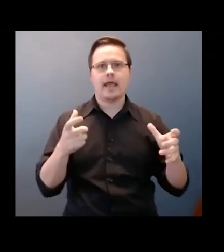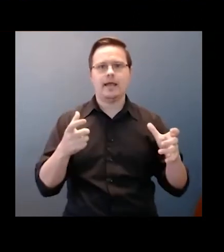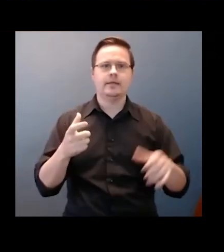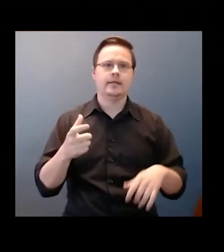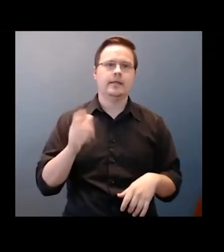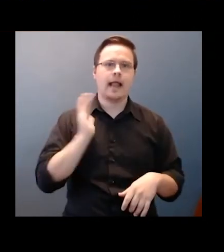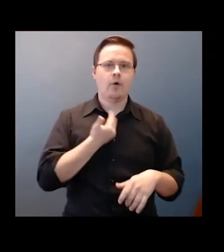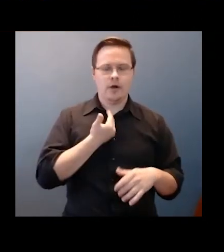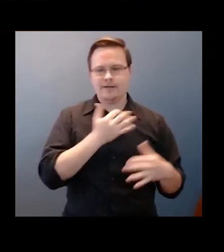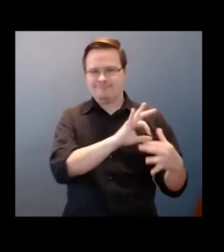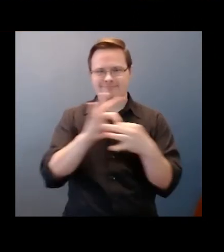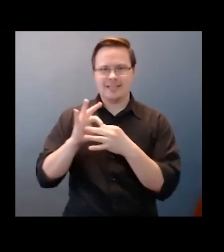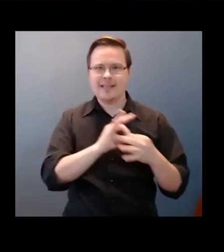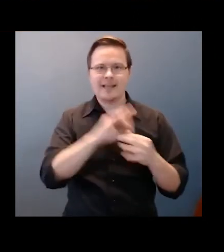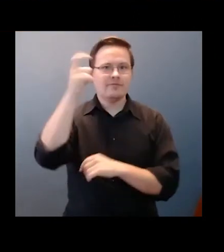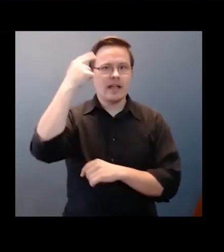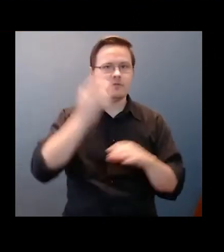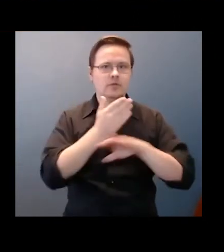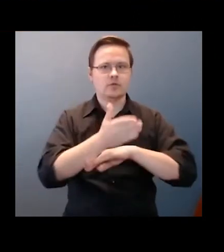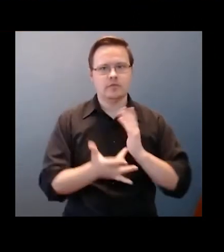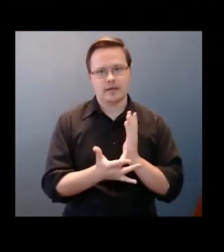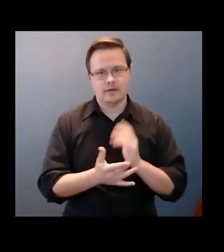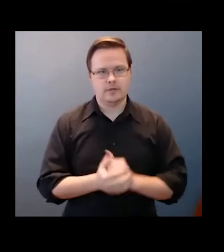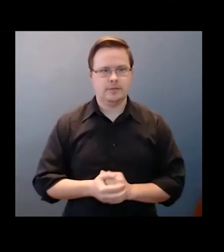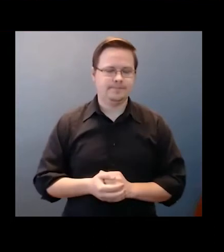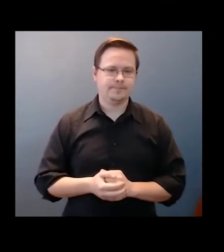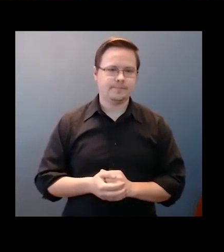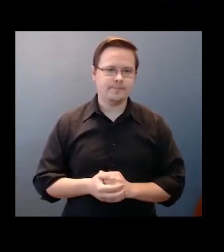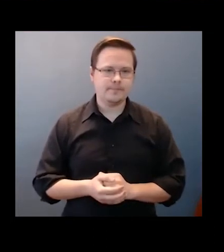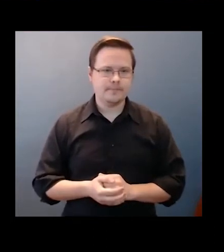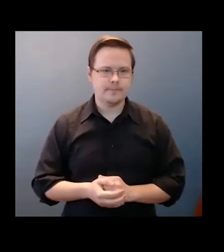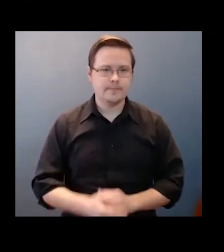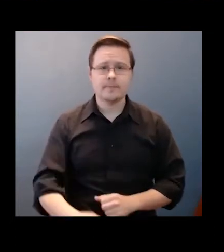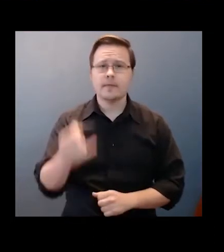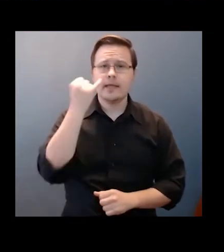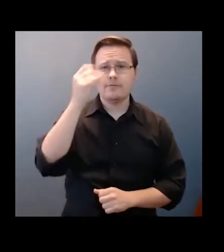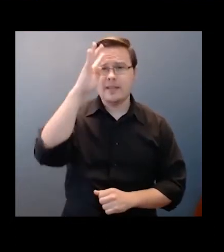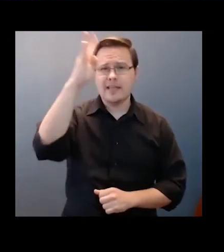expand the conditions of collective governance over a technology.